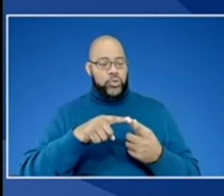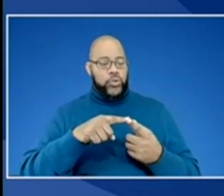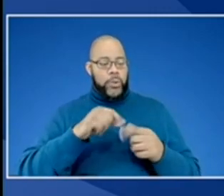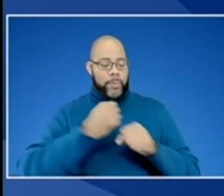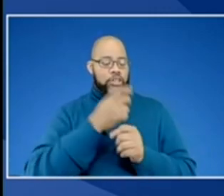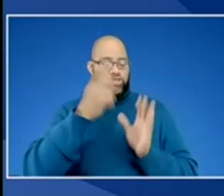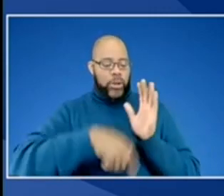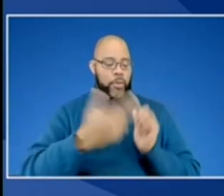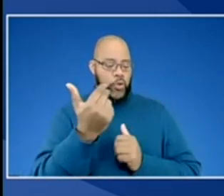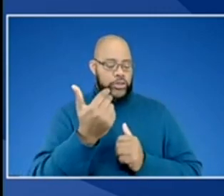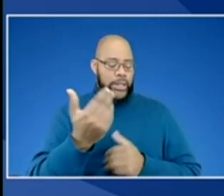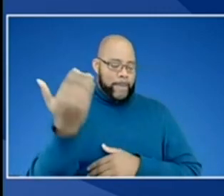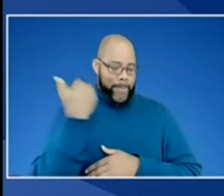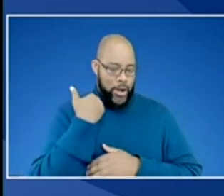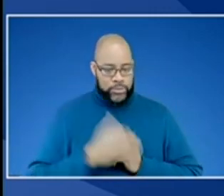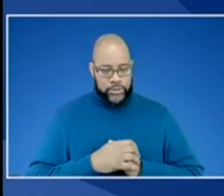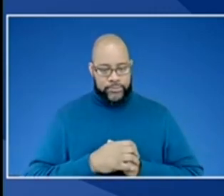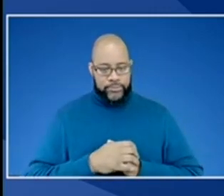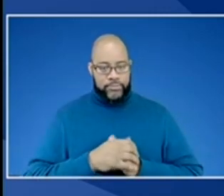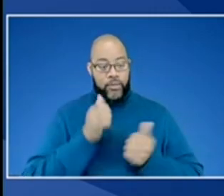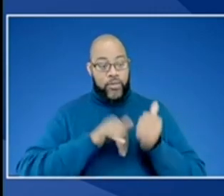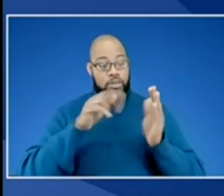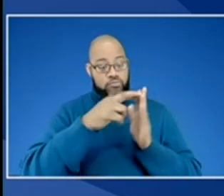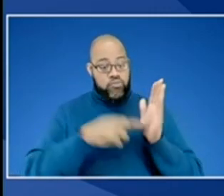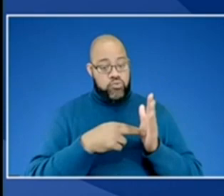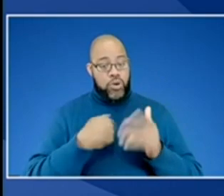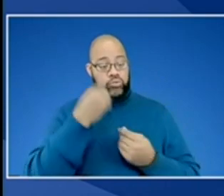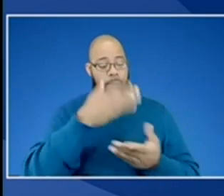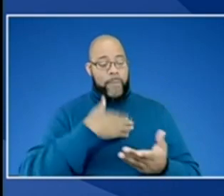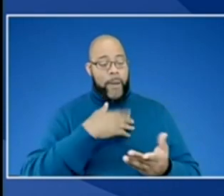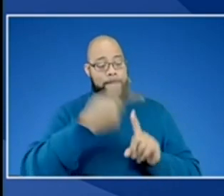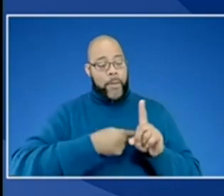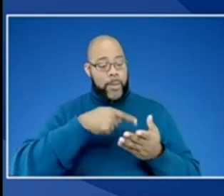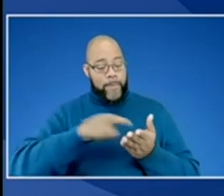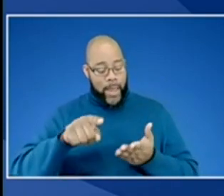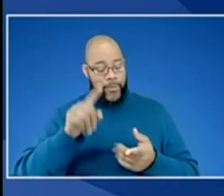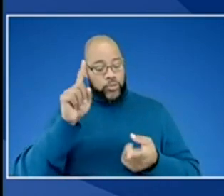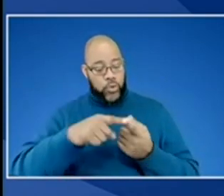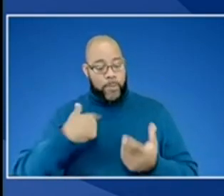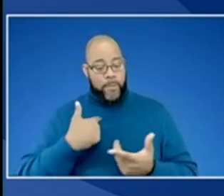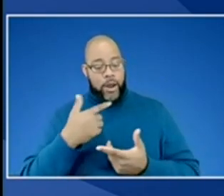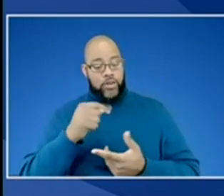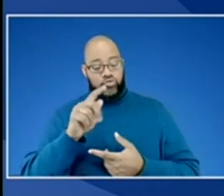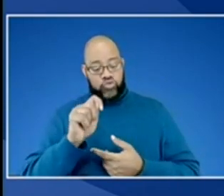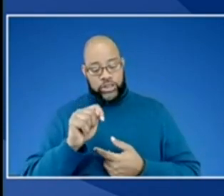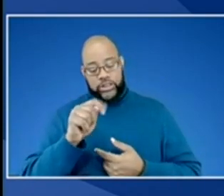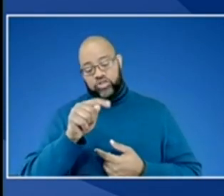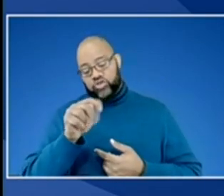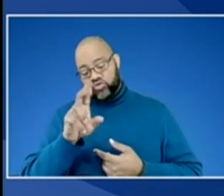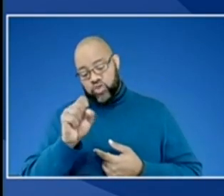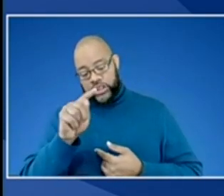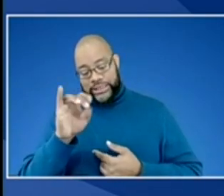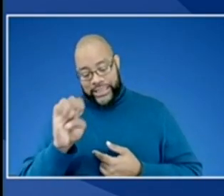bankruptcy. Under this ruling, I was told my monthly payments to my trustee would include and satisfy my student loan